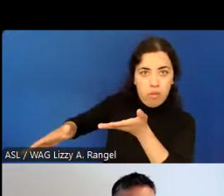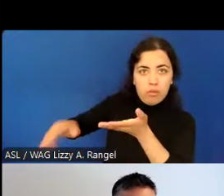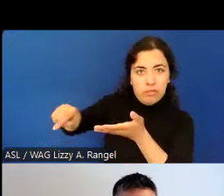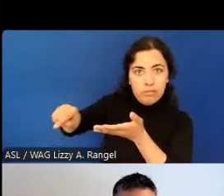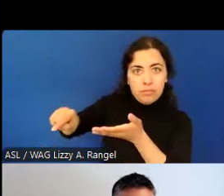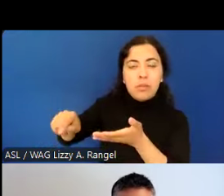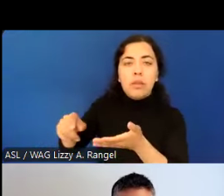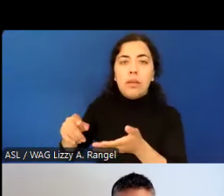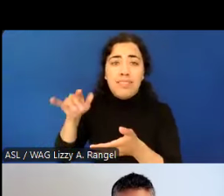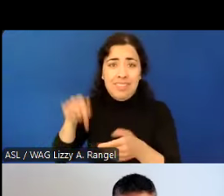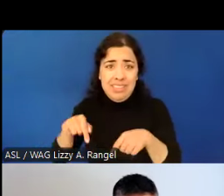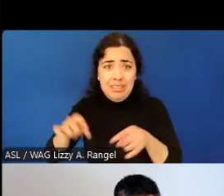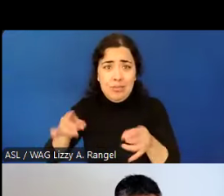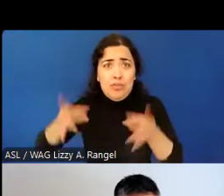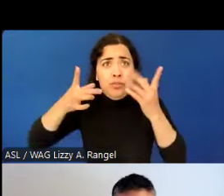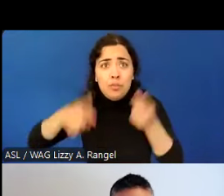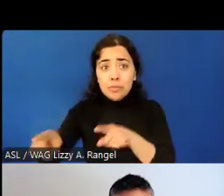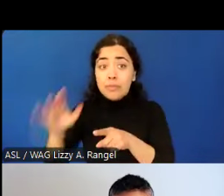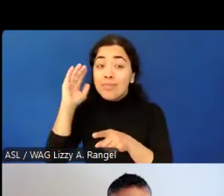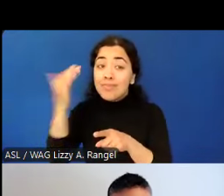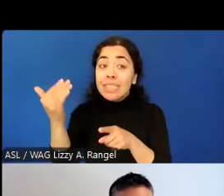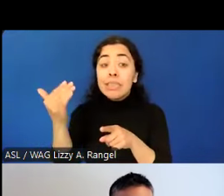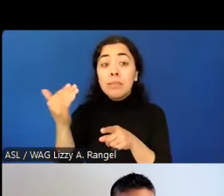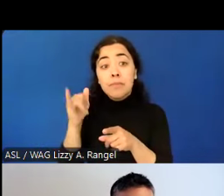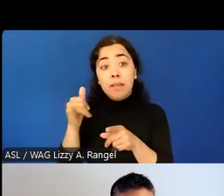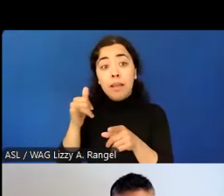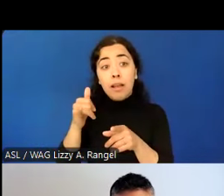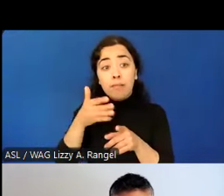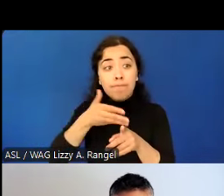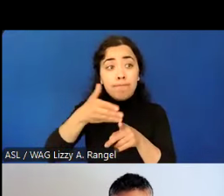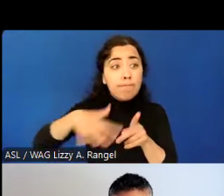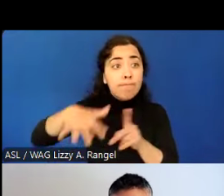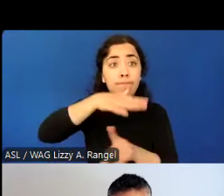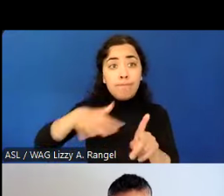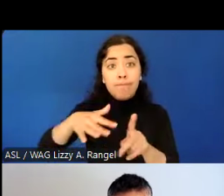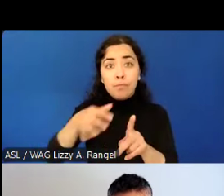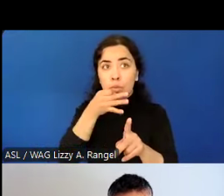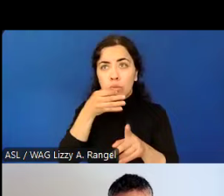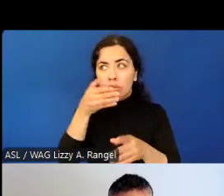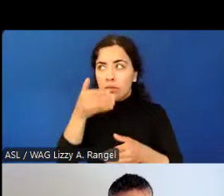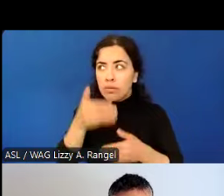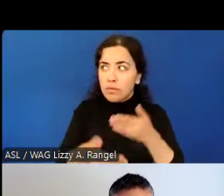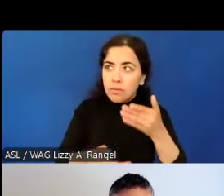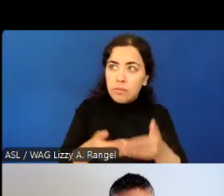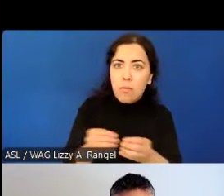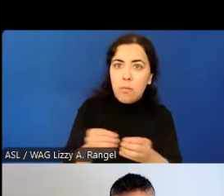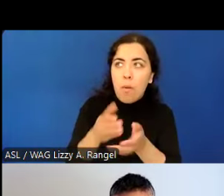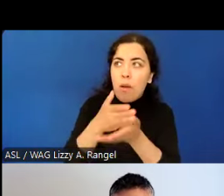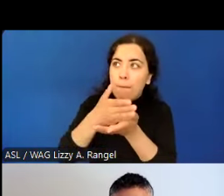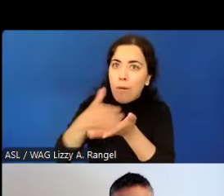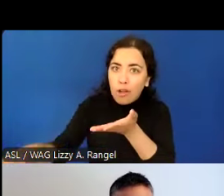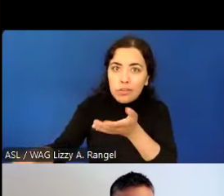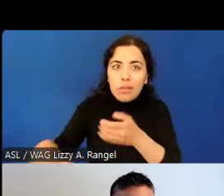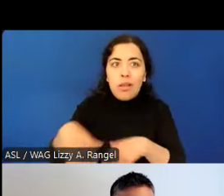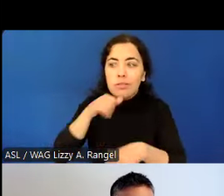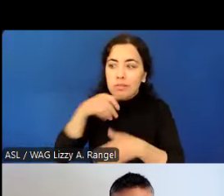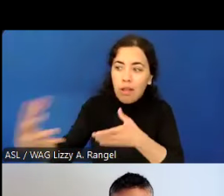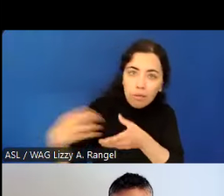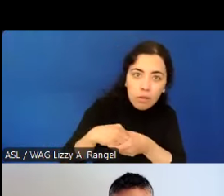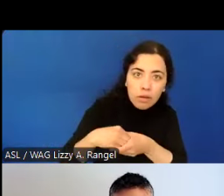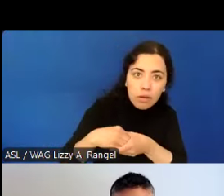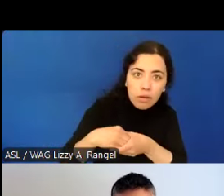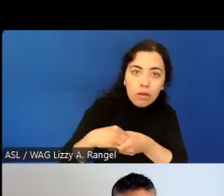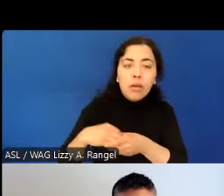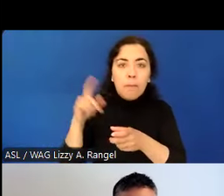be an era that we are entering in more and more, we need to prioritize equity when --